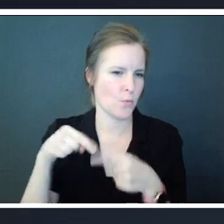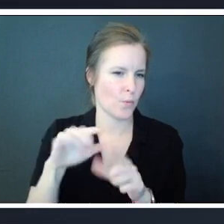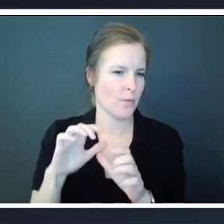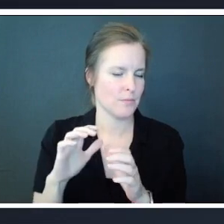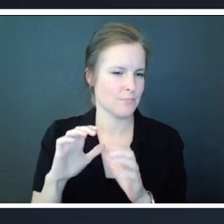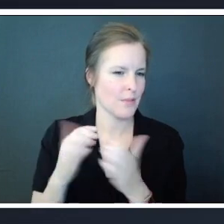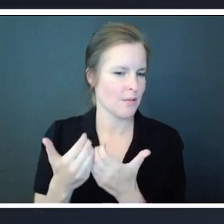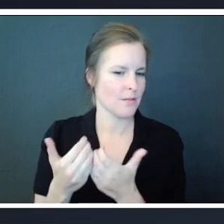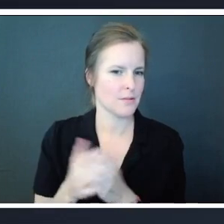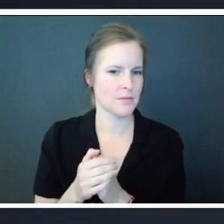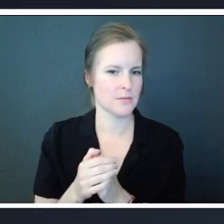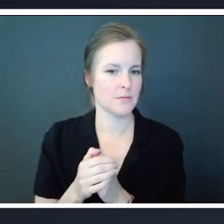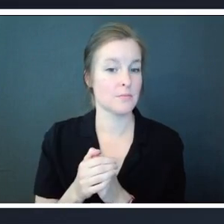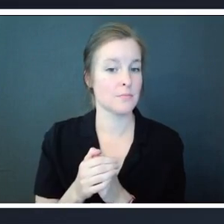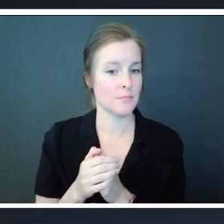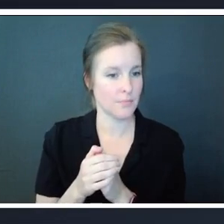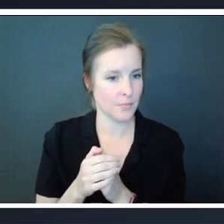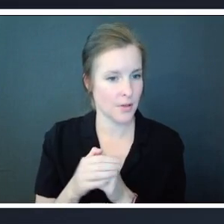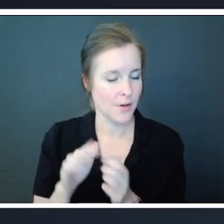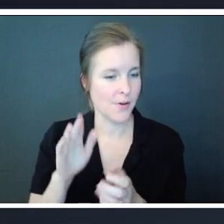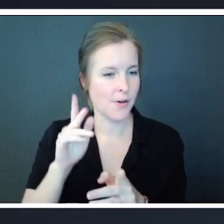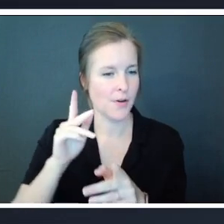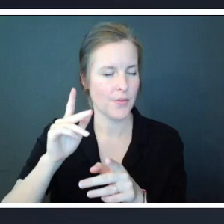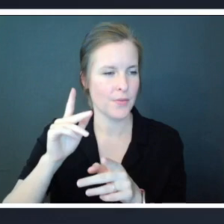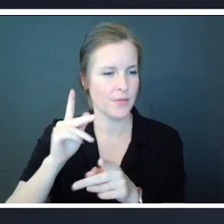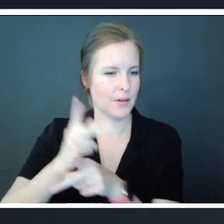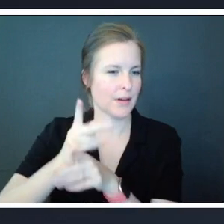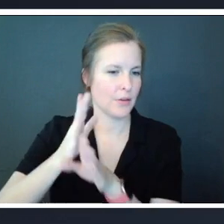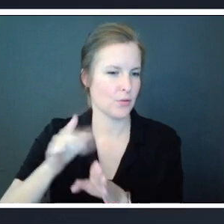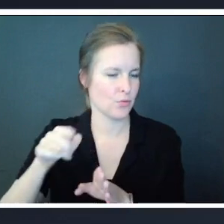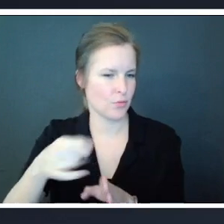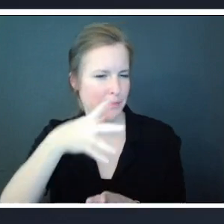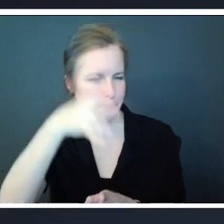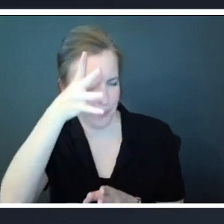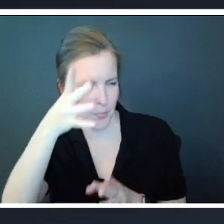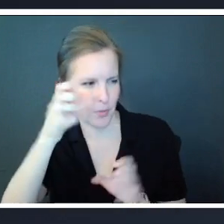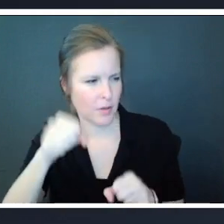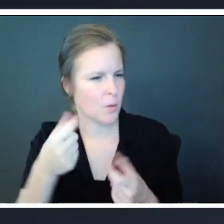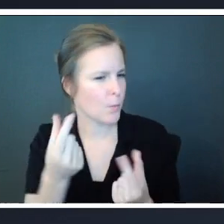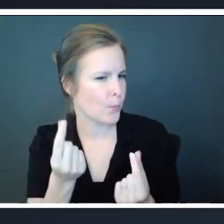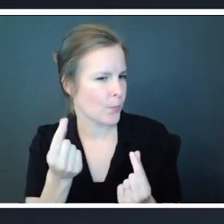extend this learning at home, asking them what animals they saw, what were the animals doing and